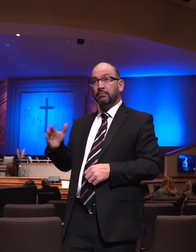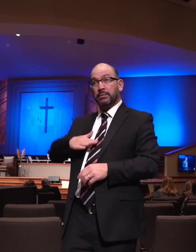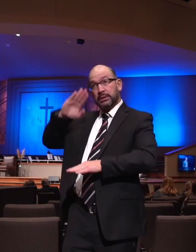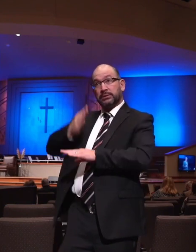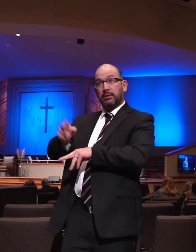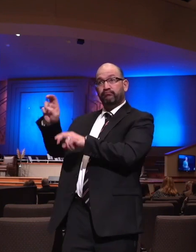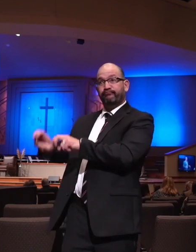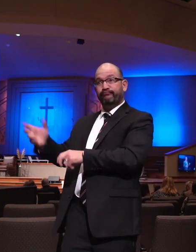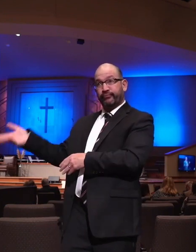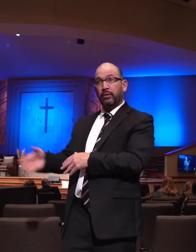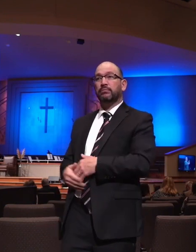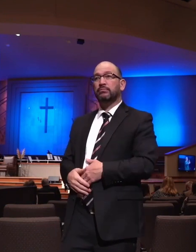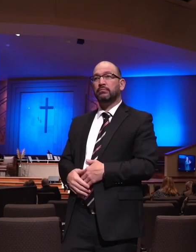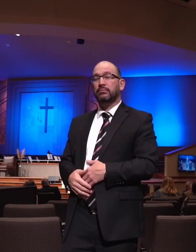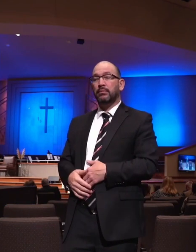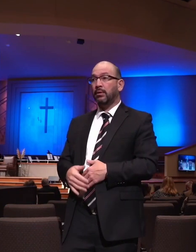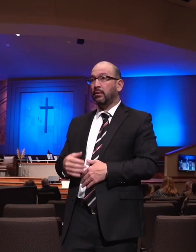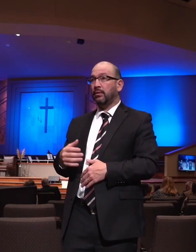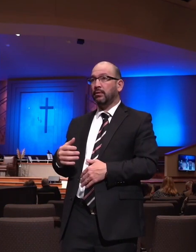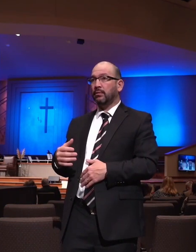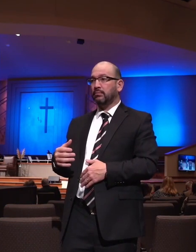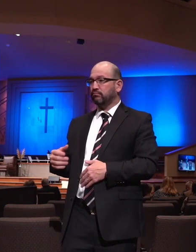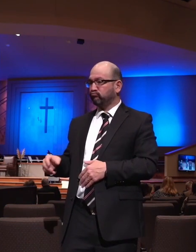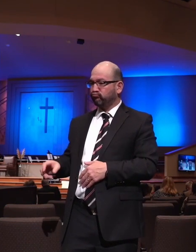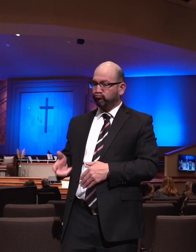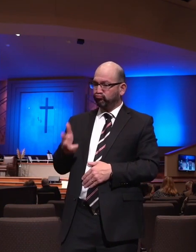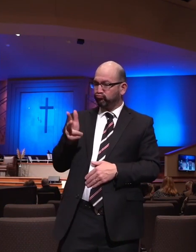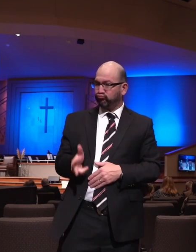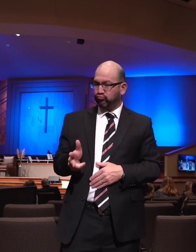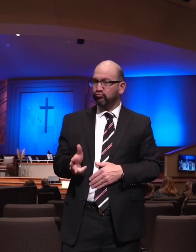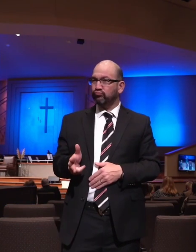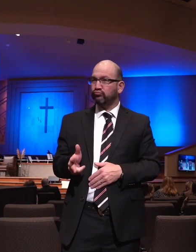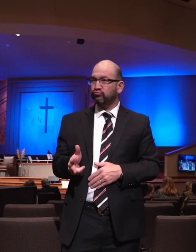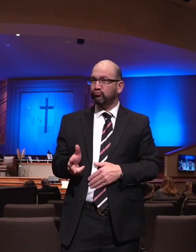and so we come up and we're the next ones we're at the light for a